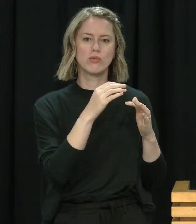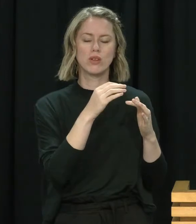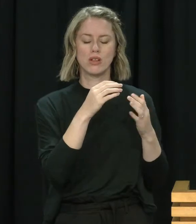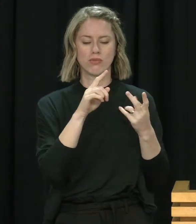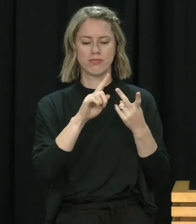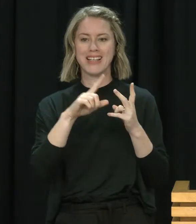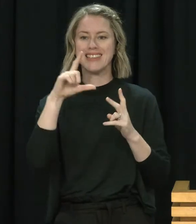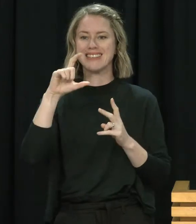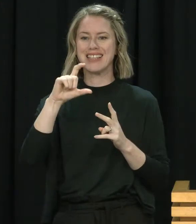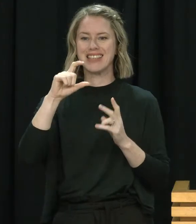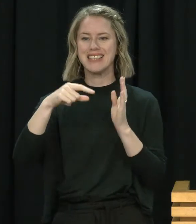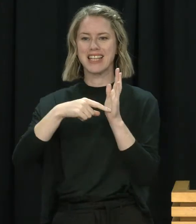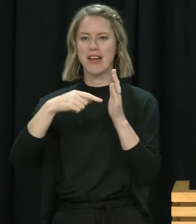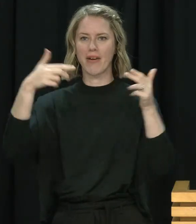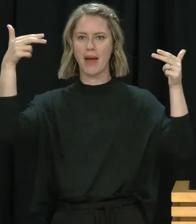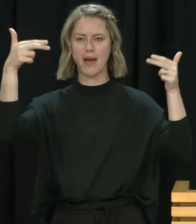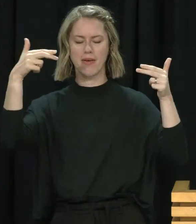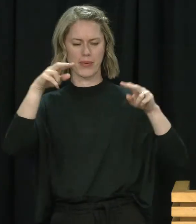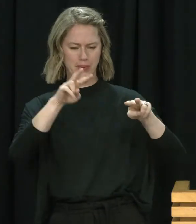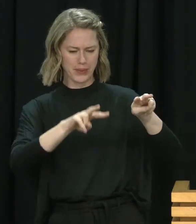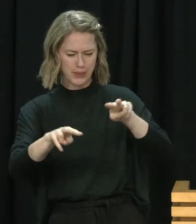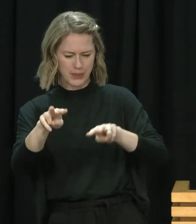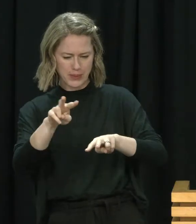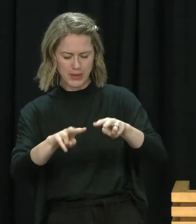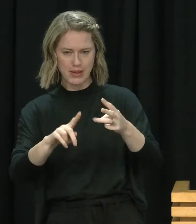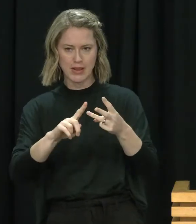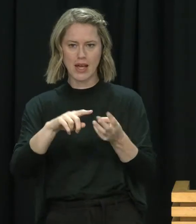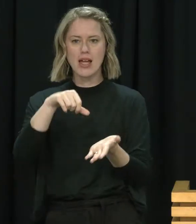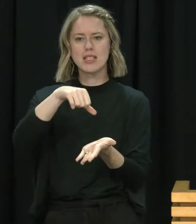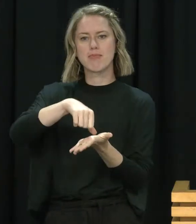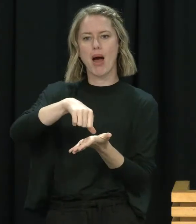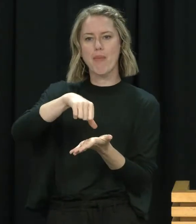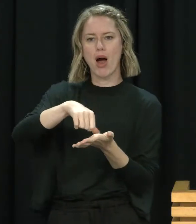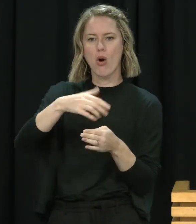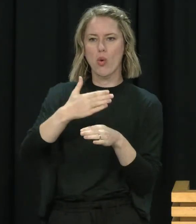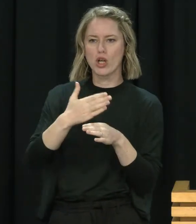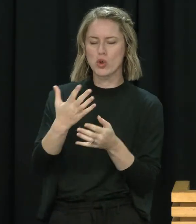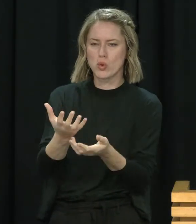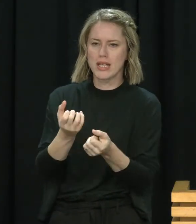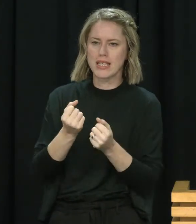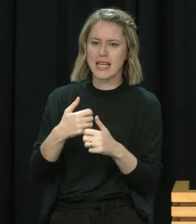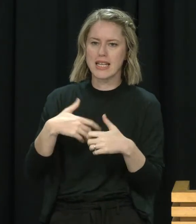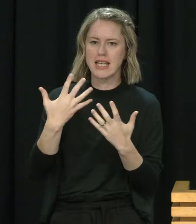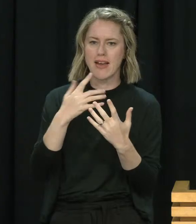included things like working with staff in the shops'